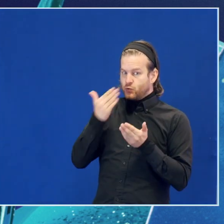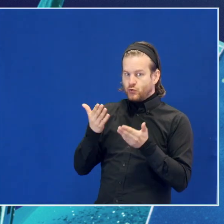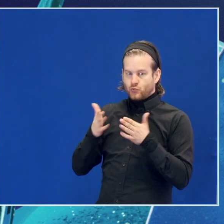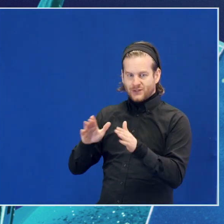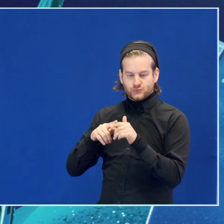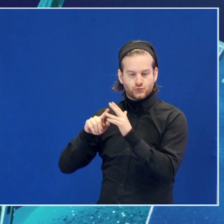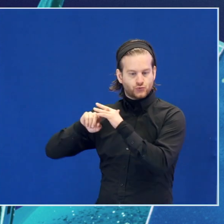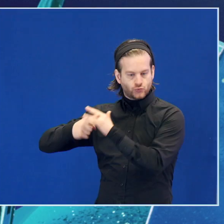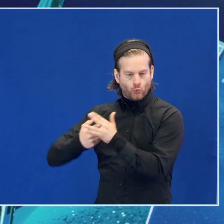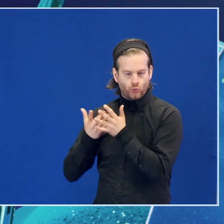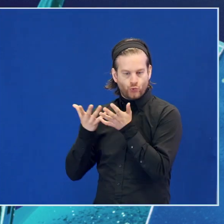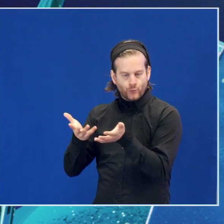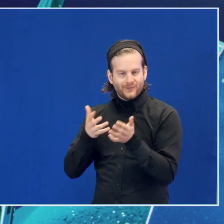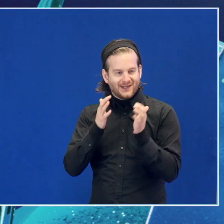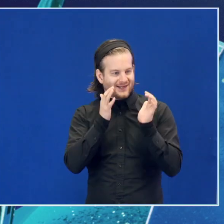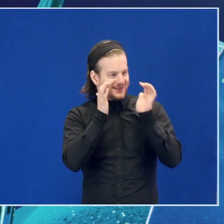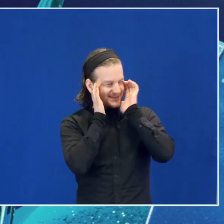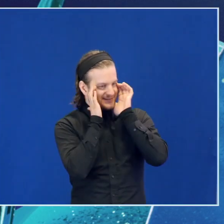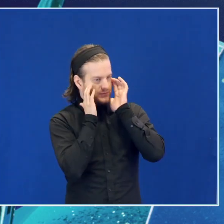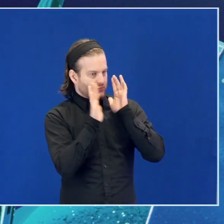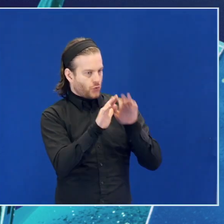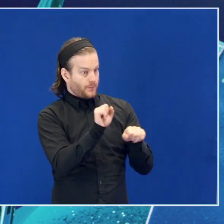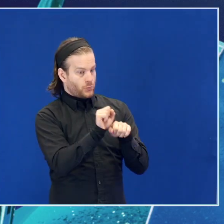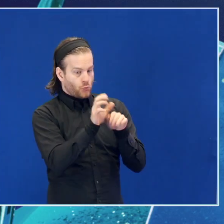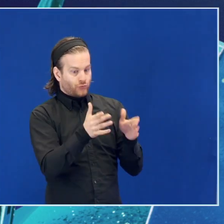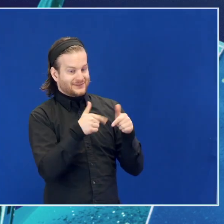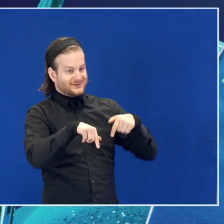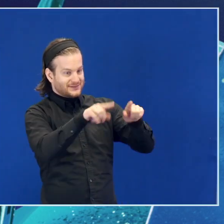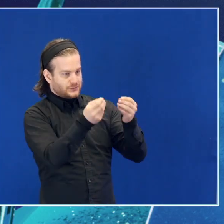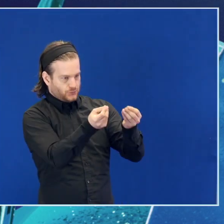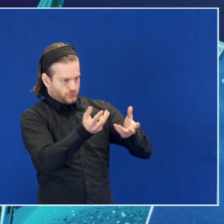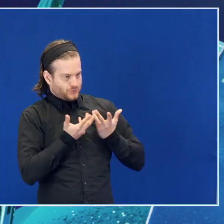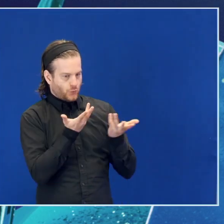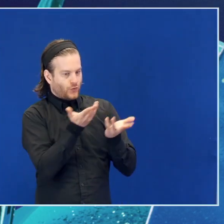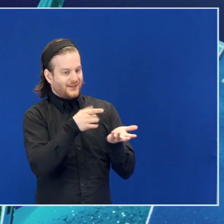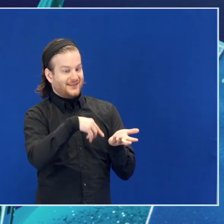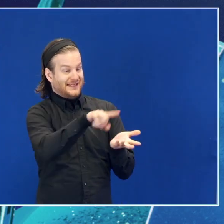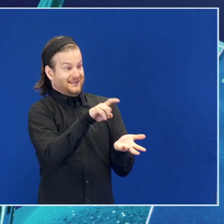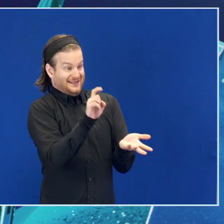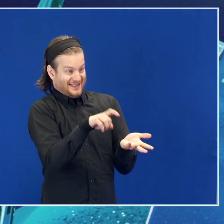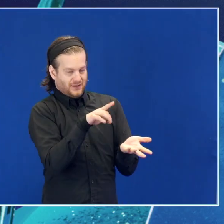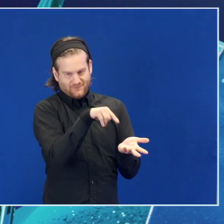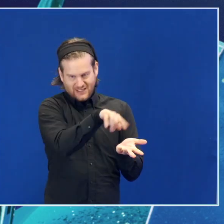I can't even tell you how important that has been in the work we've done